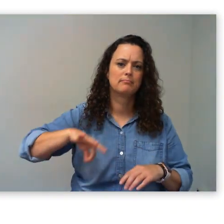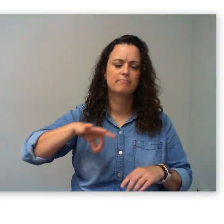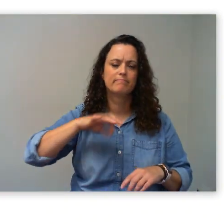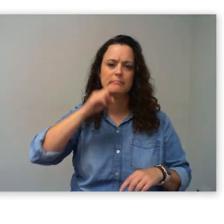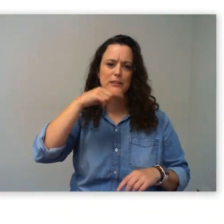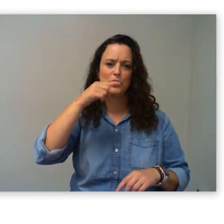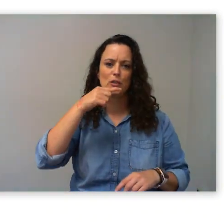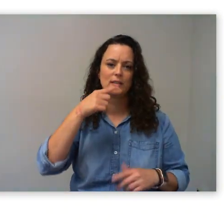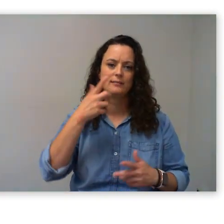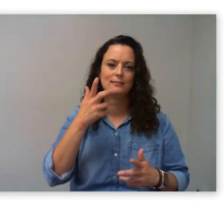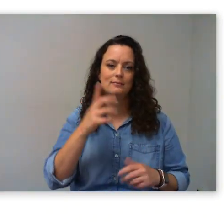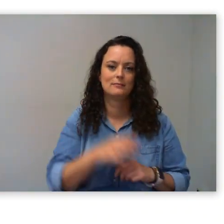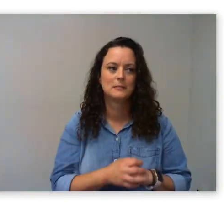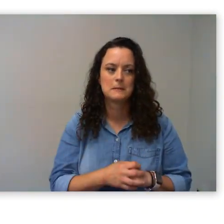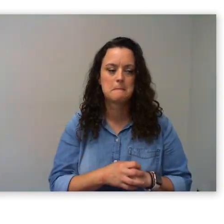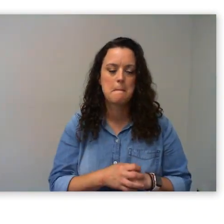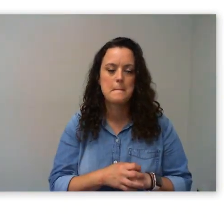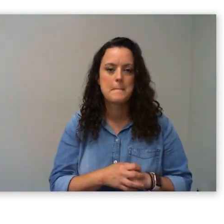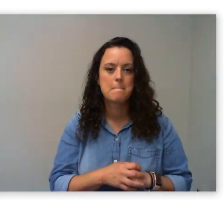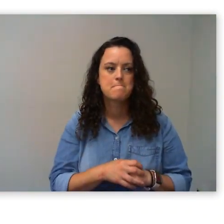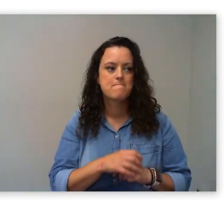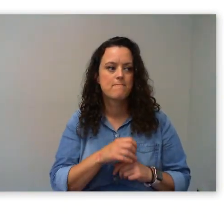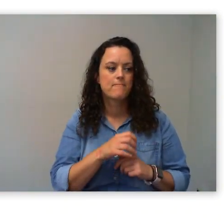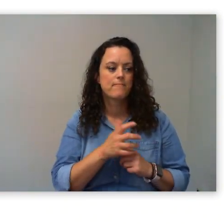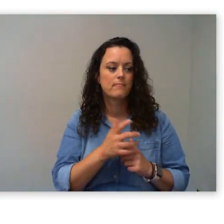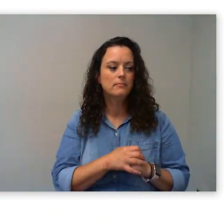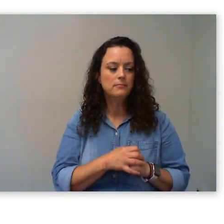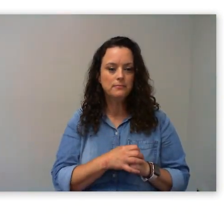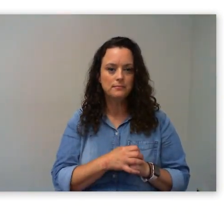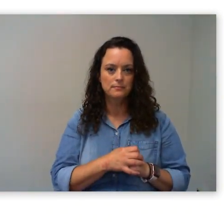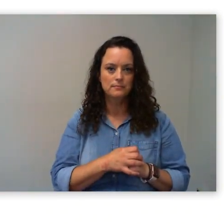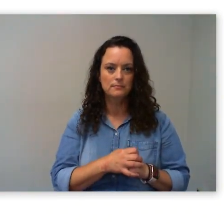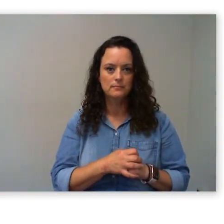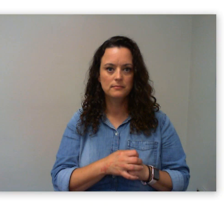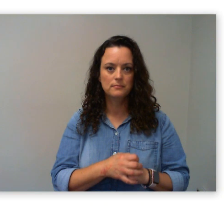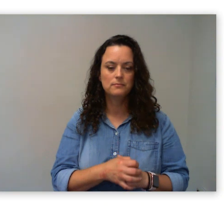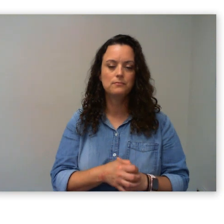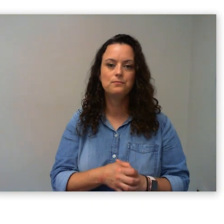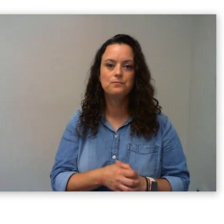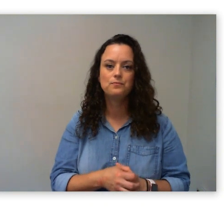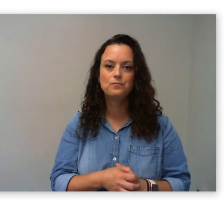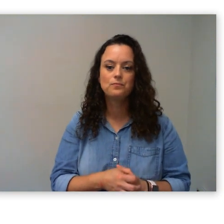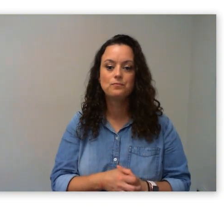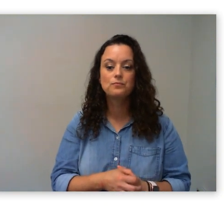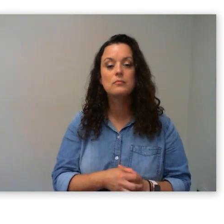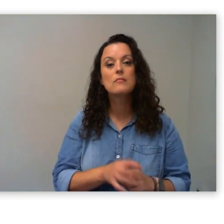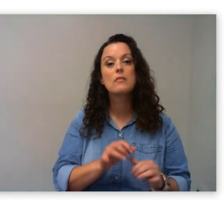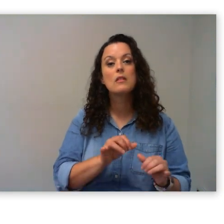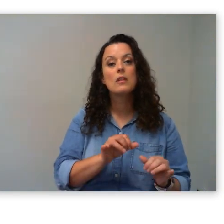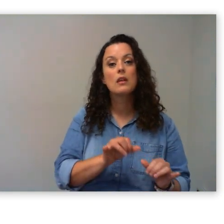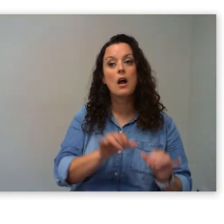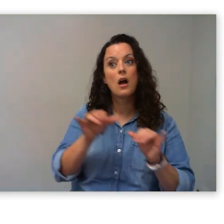and are hearing necessarily um there's also a cultural definition